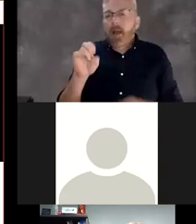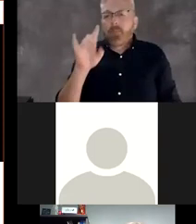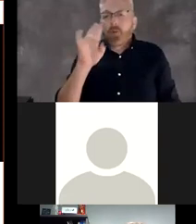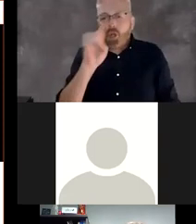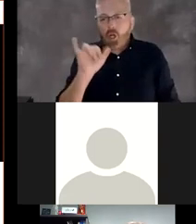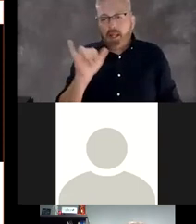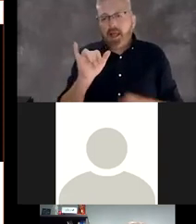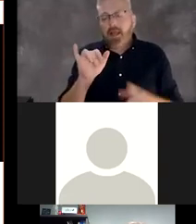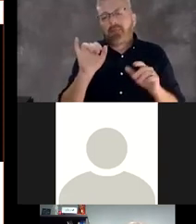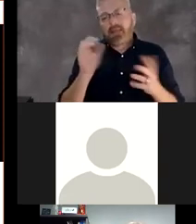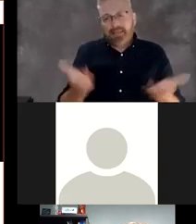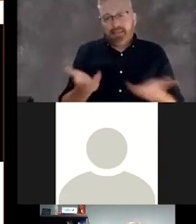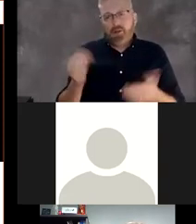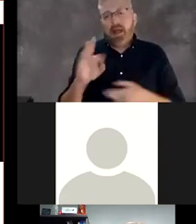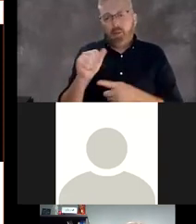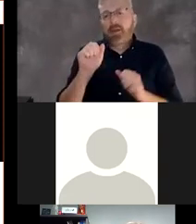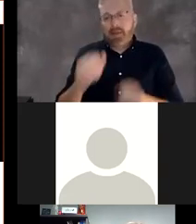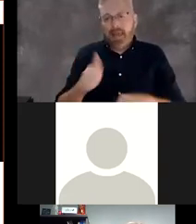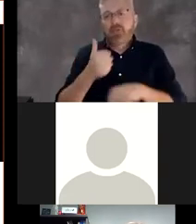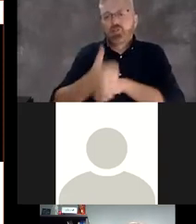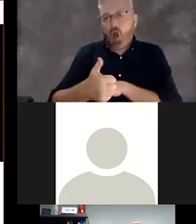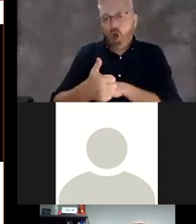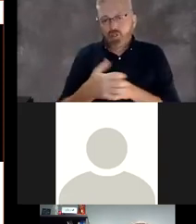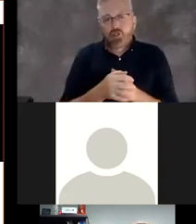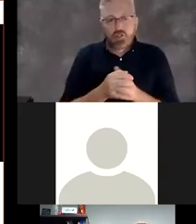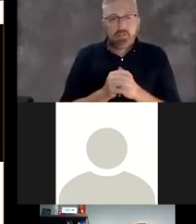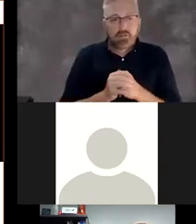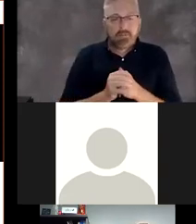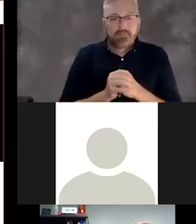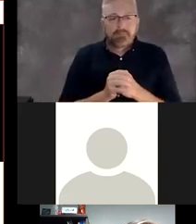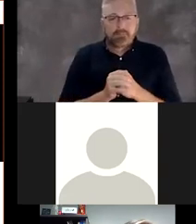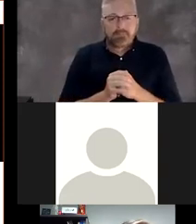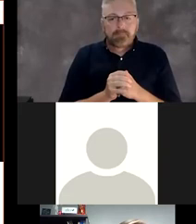IN IOWA UNDER CURRENT LAW. >> Josh: SOMETIMES IT'S ENOUGH